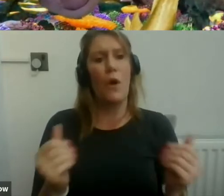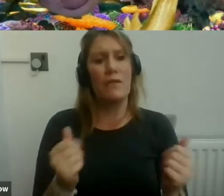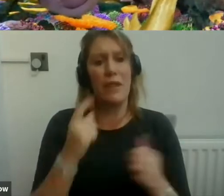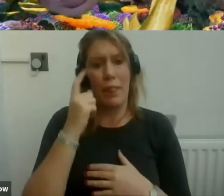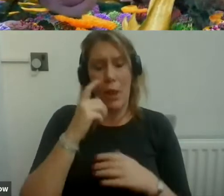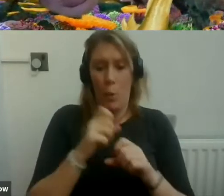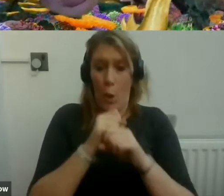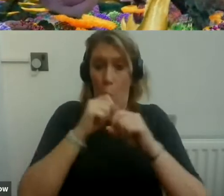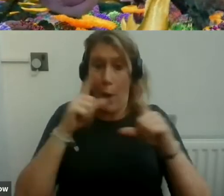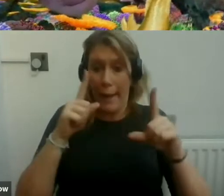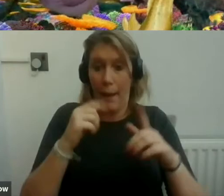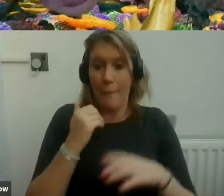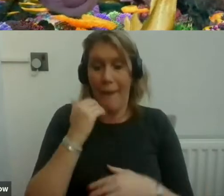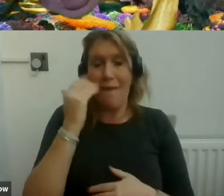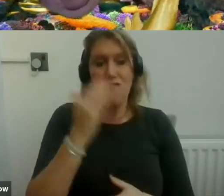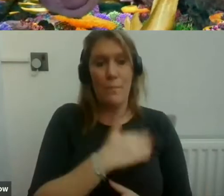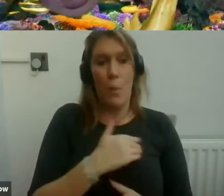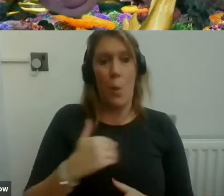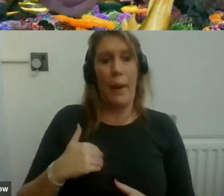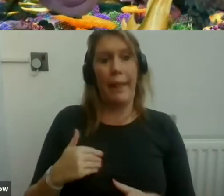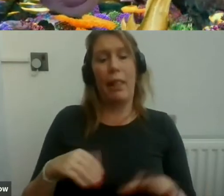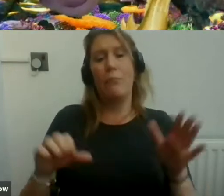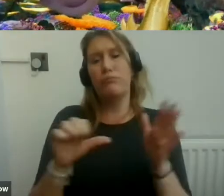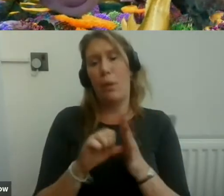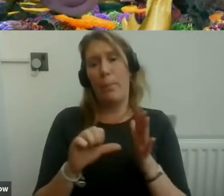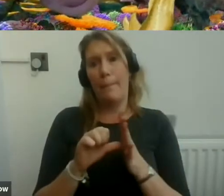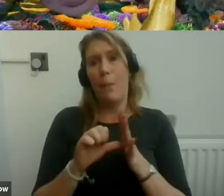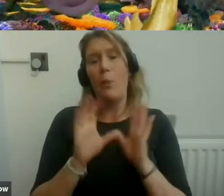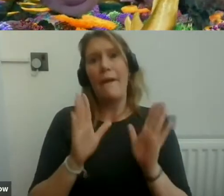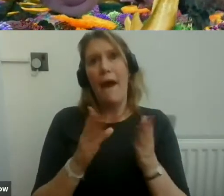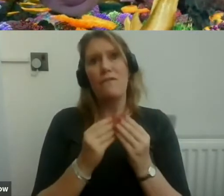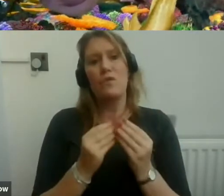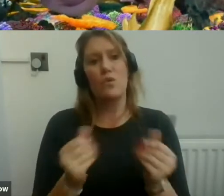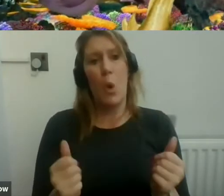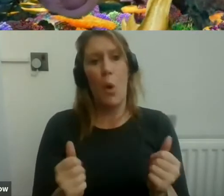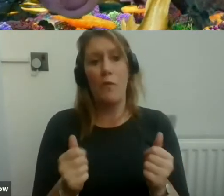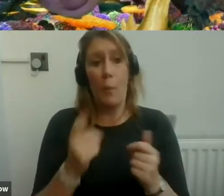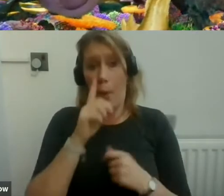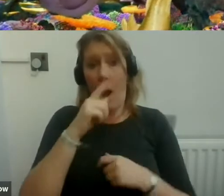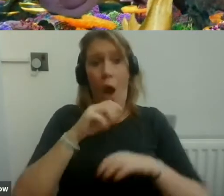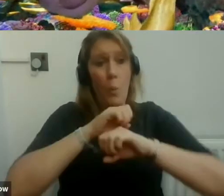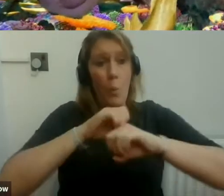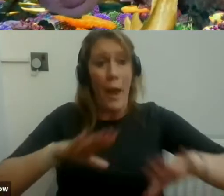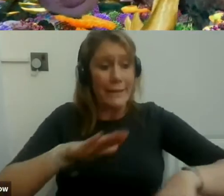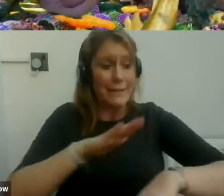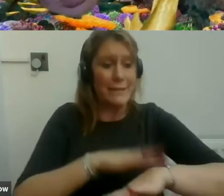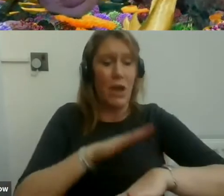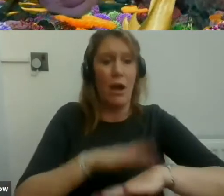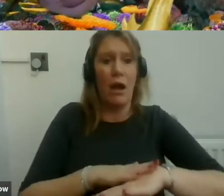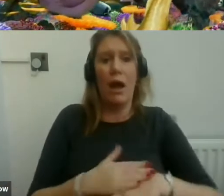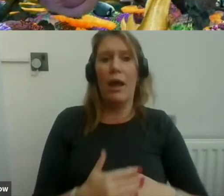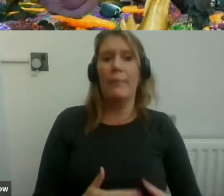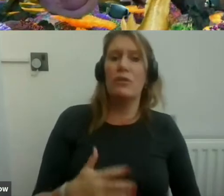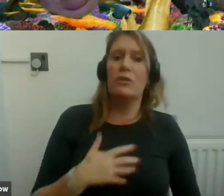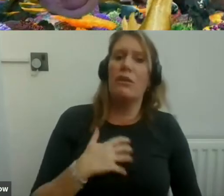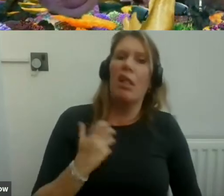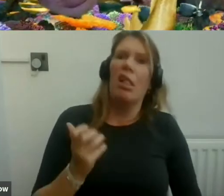have another problem. But we can't waste time sitting around moaning about it.